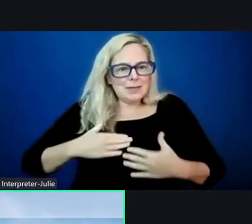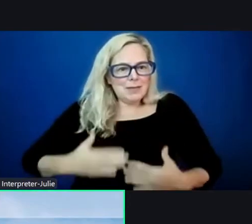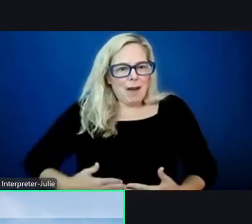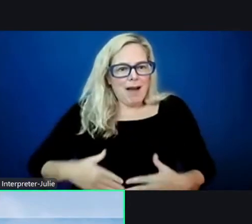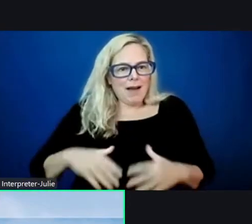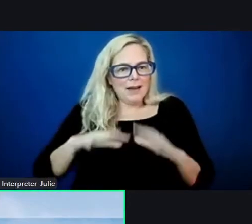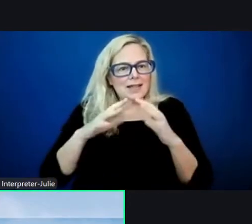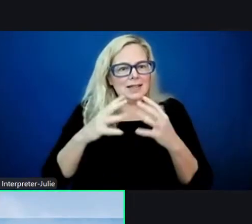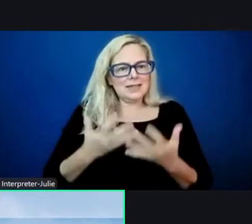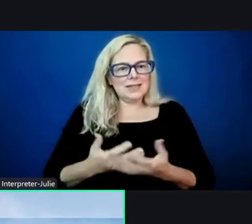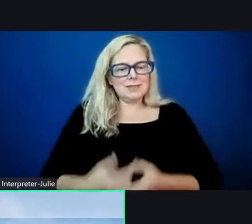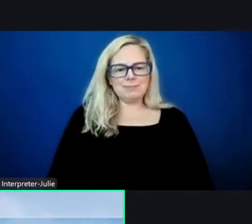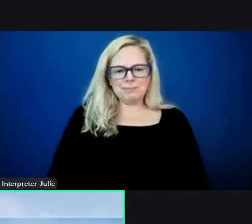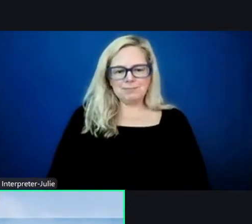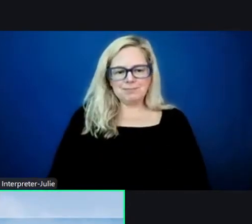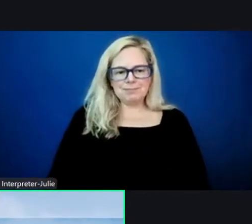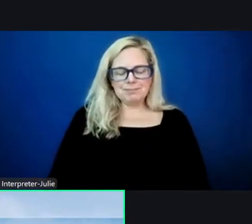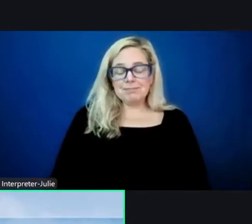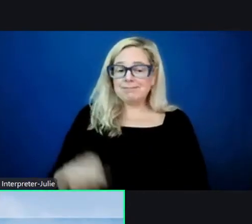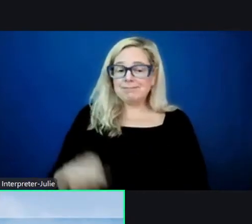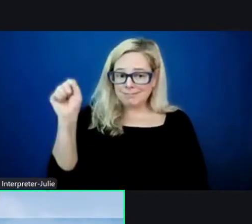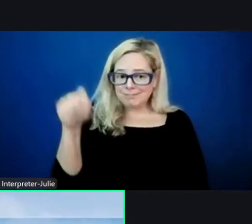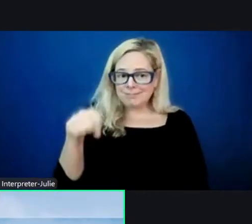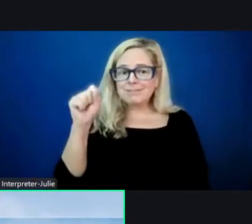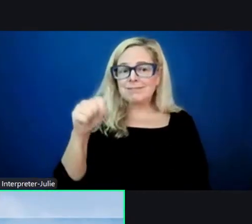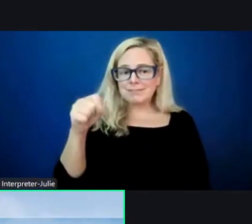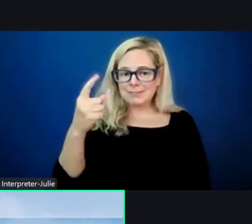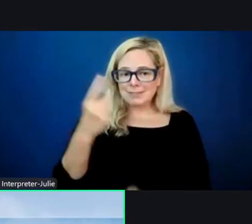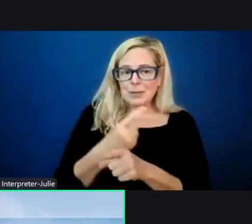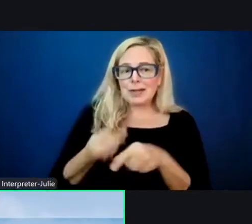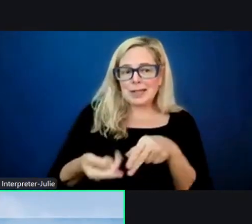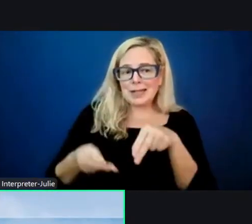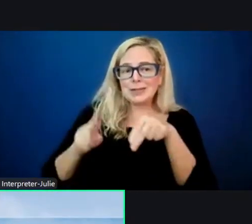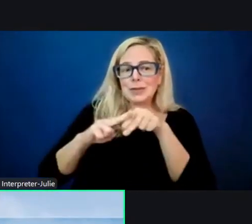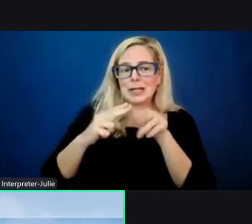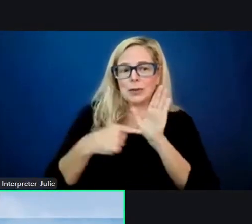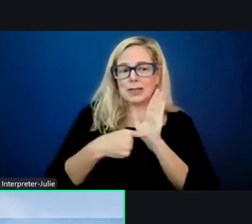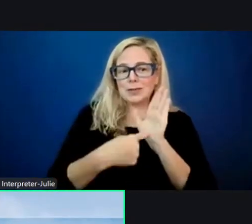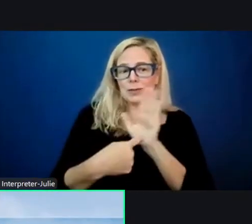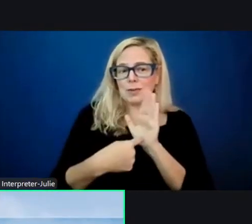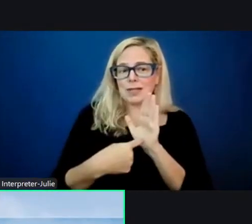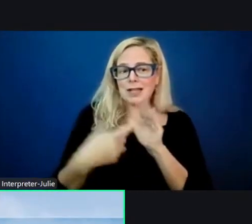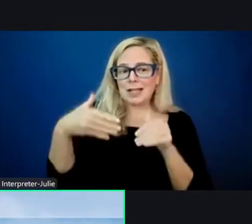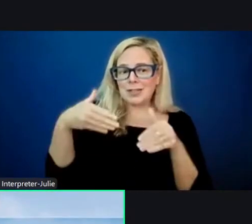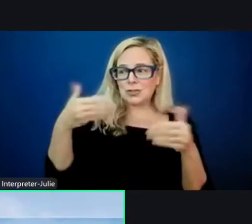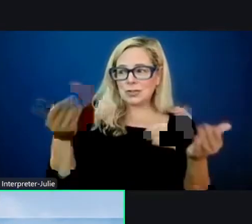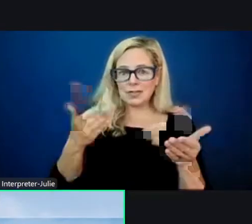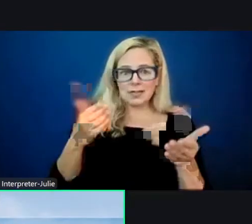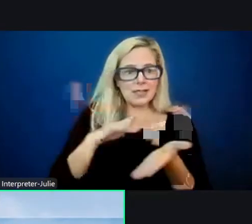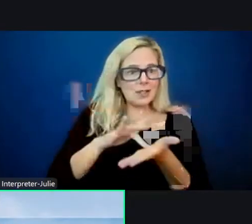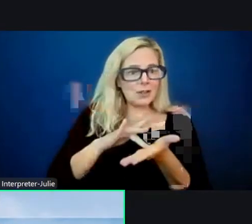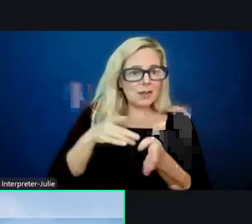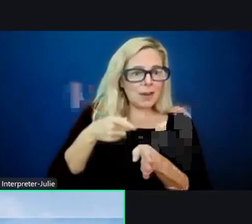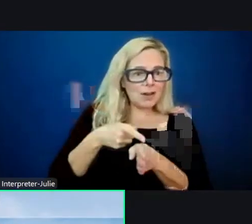of as we increase representation within the medical field of having people with that lived experience,